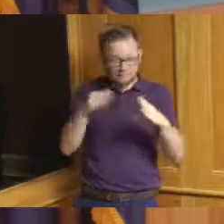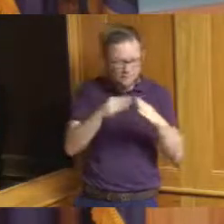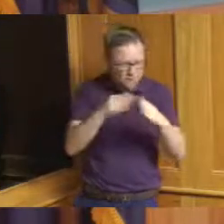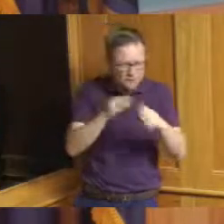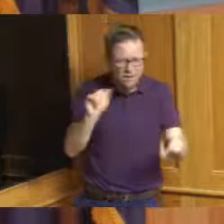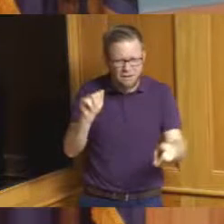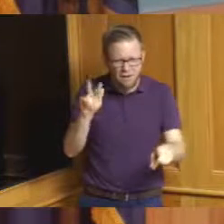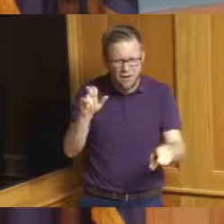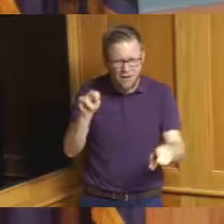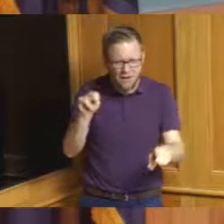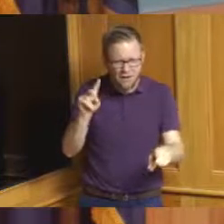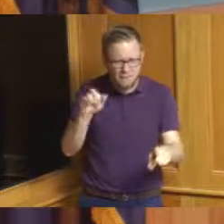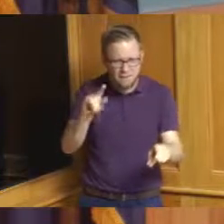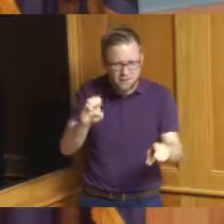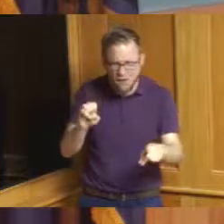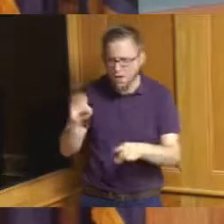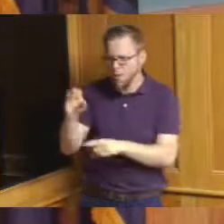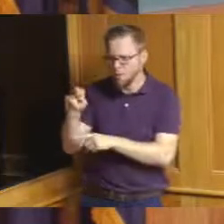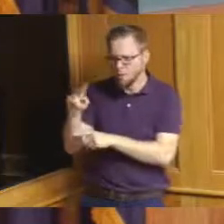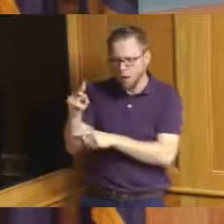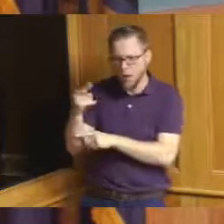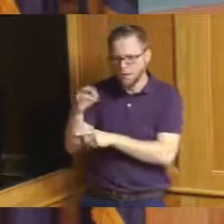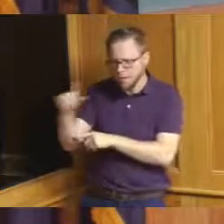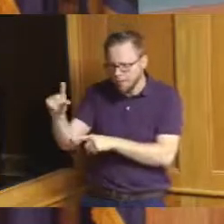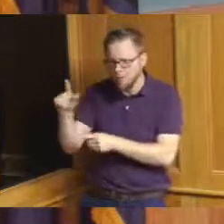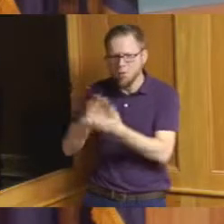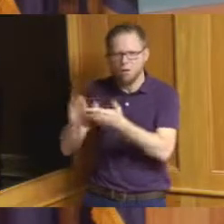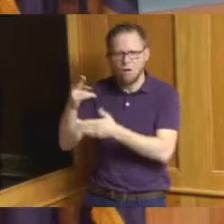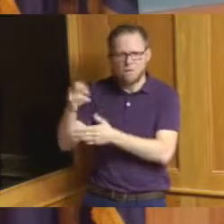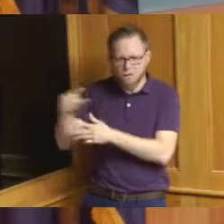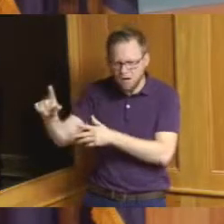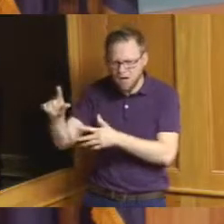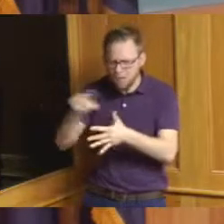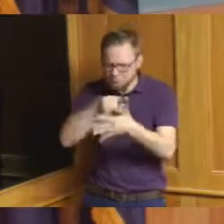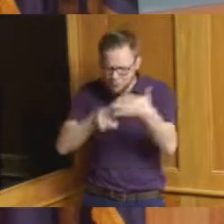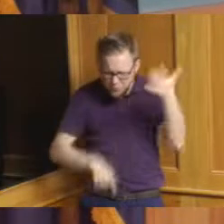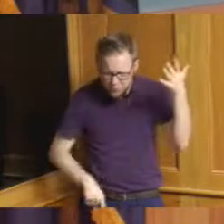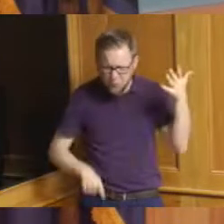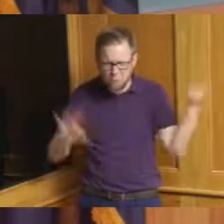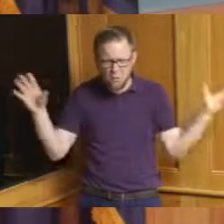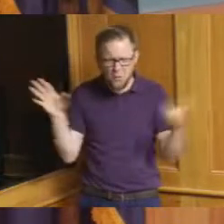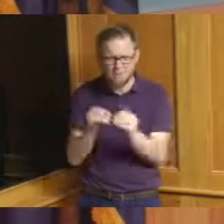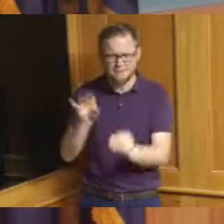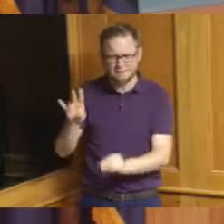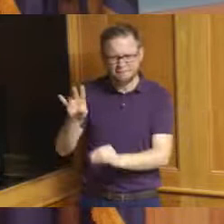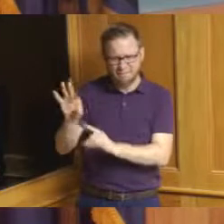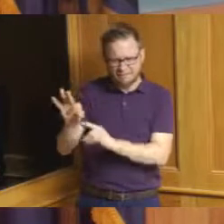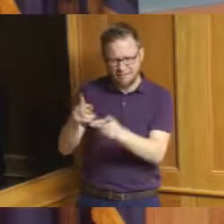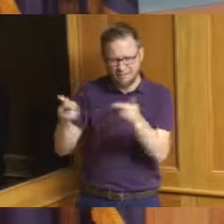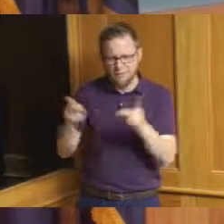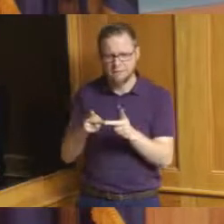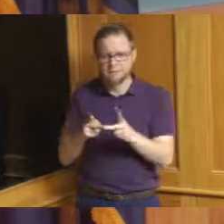Hill and College Hill and there's so many more to name 79 locations I've only missed four and